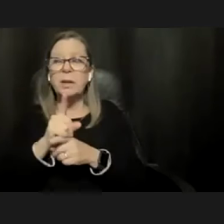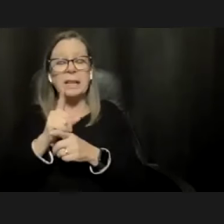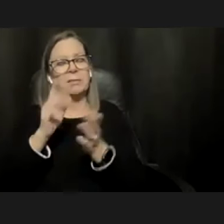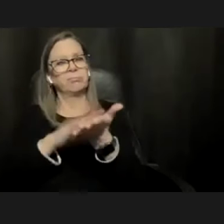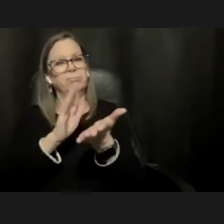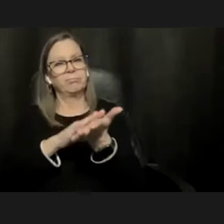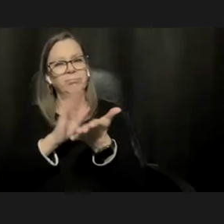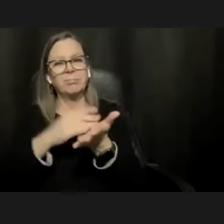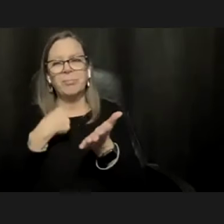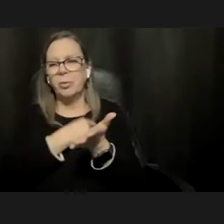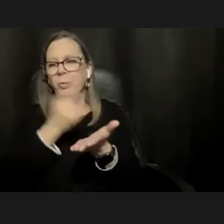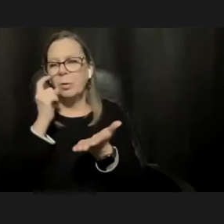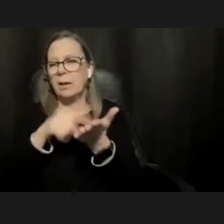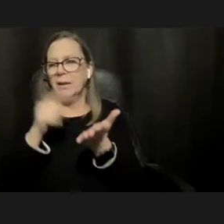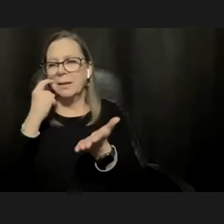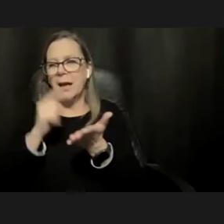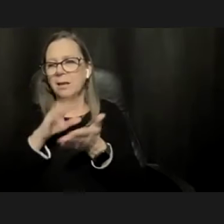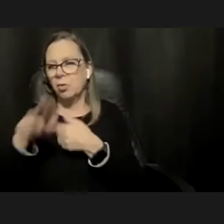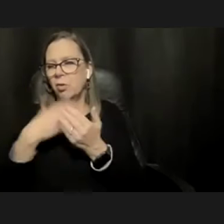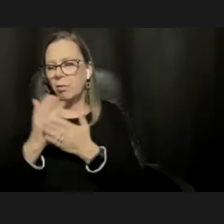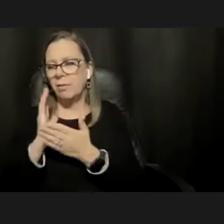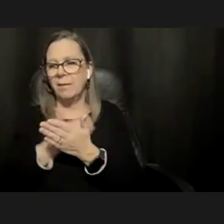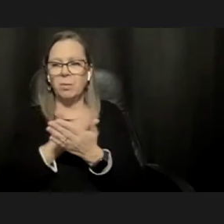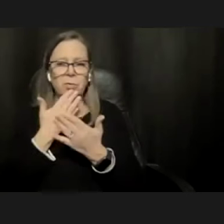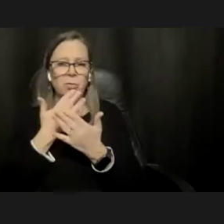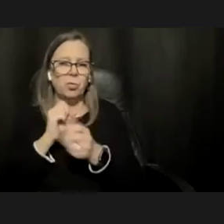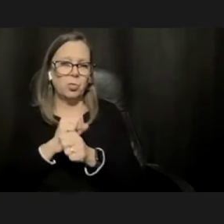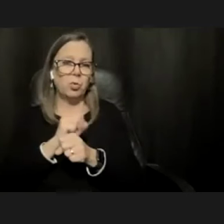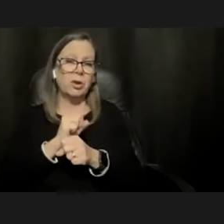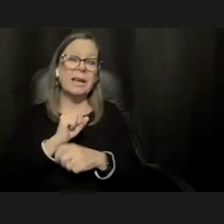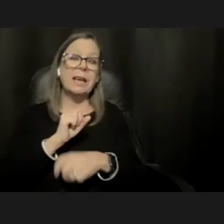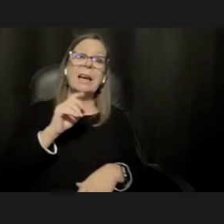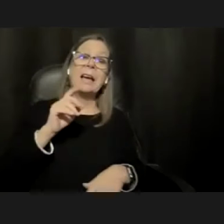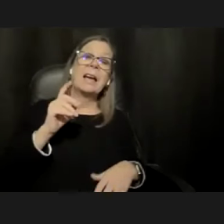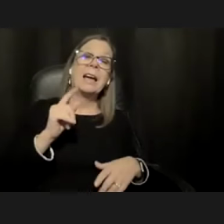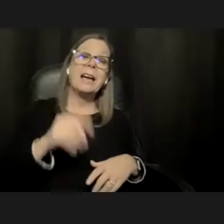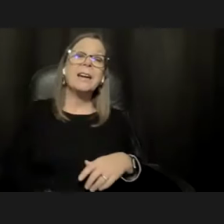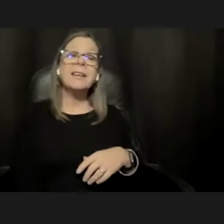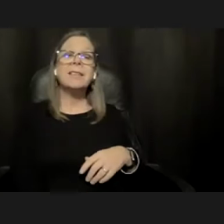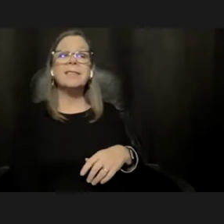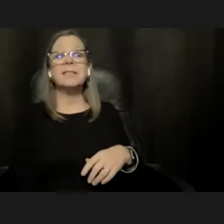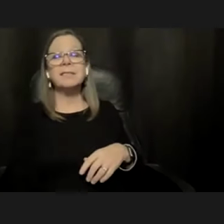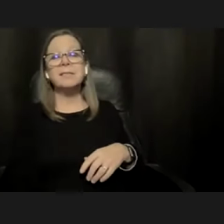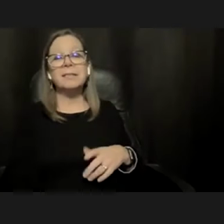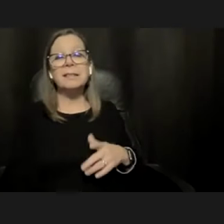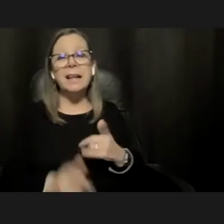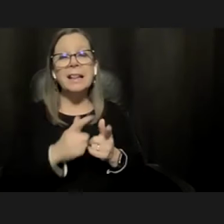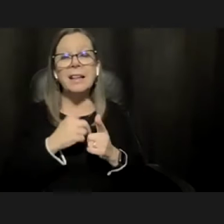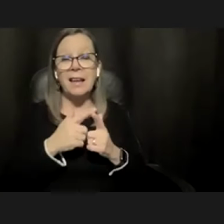the good work we are all doing and then, to move into a lot of the work that we have been